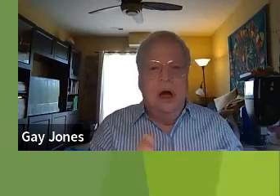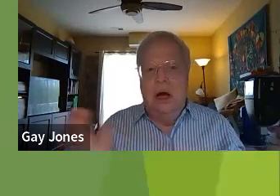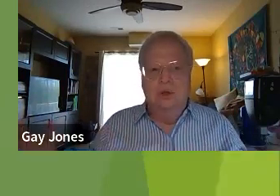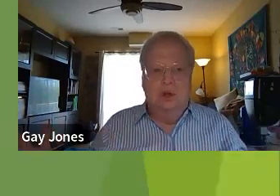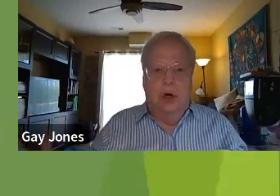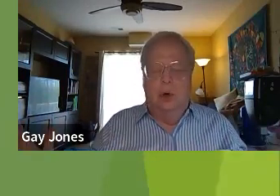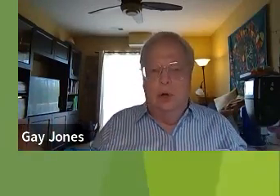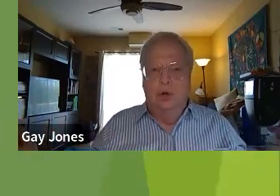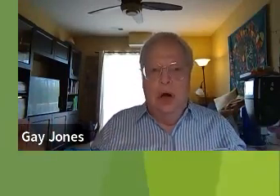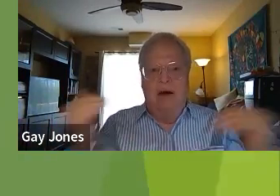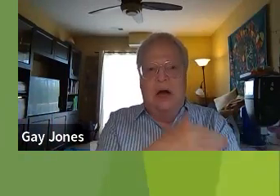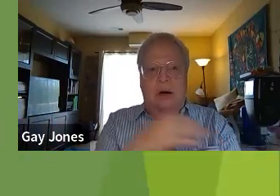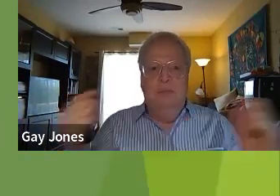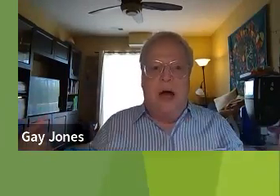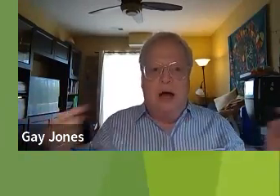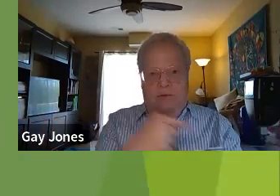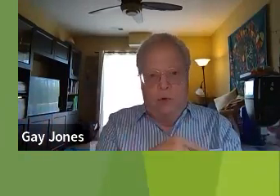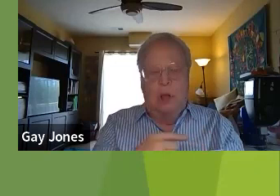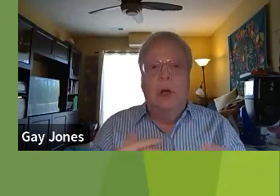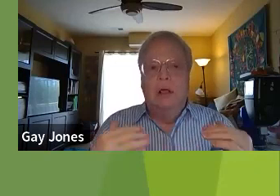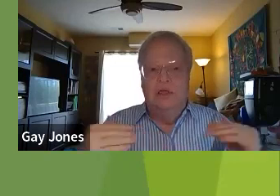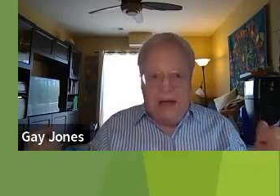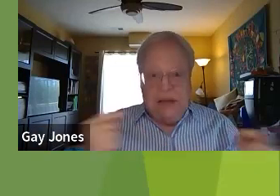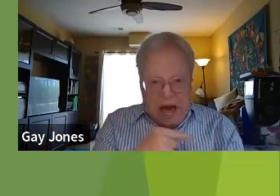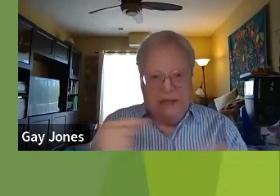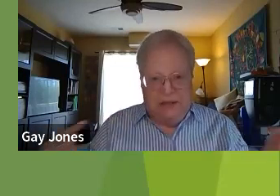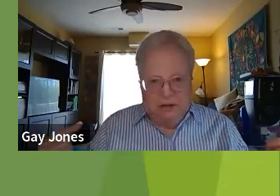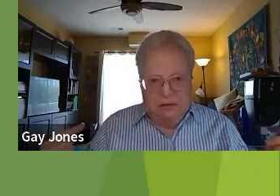And so you have that back and forth. That's access.